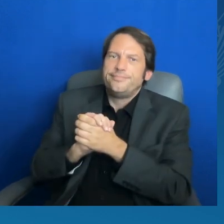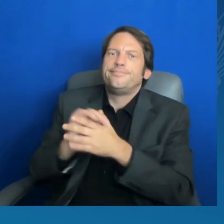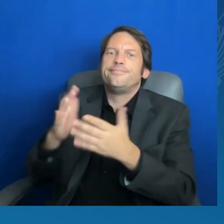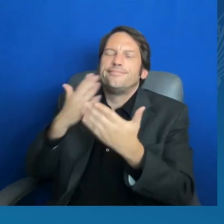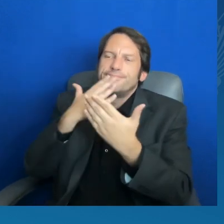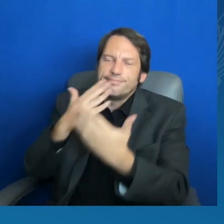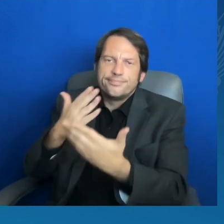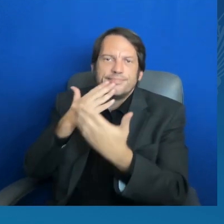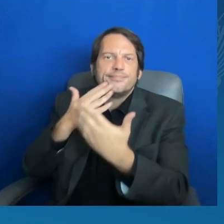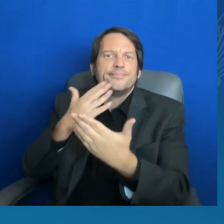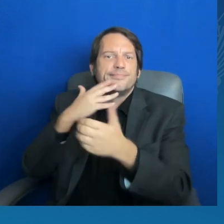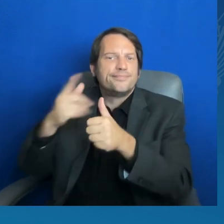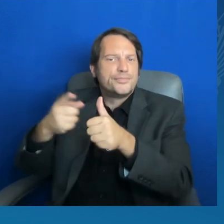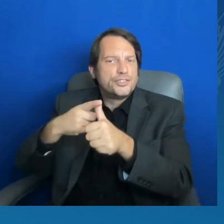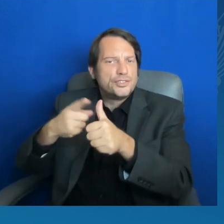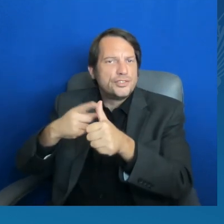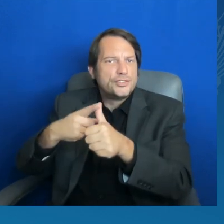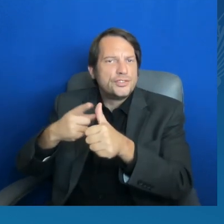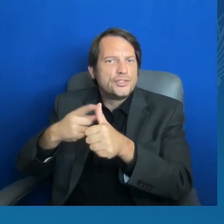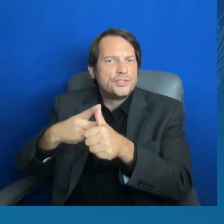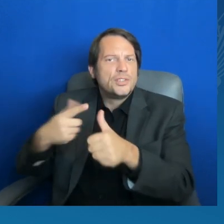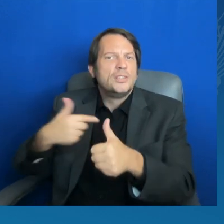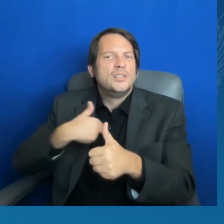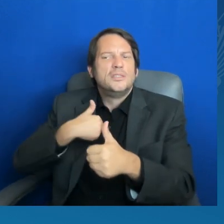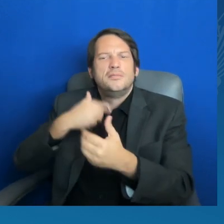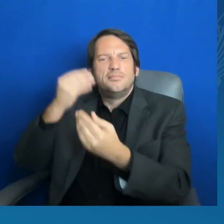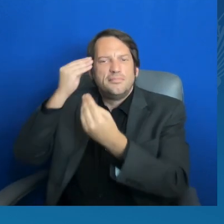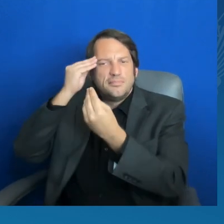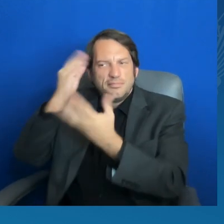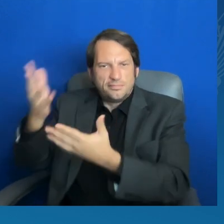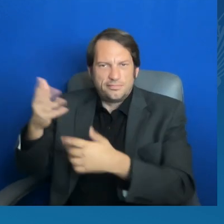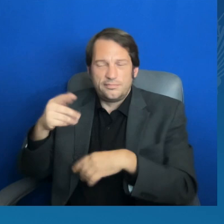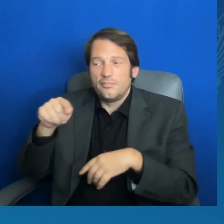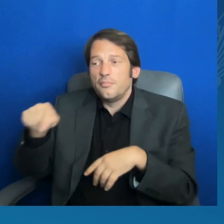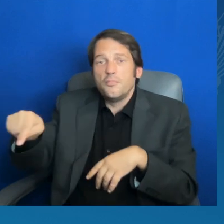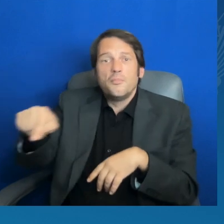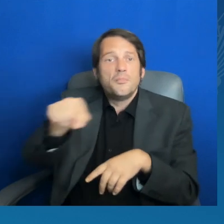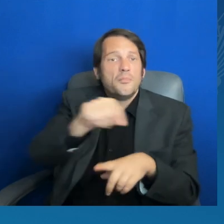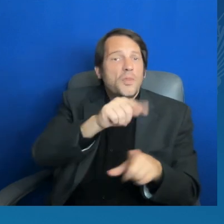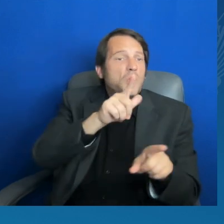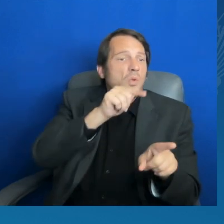because you have chosen to translate your grief